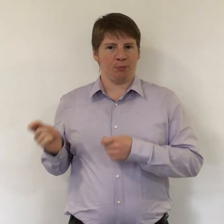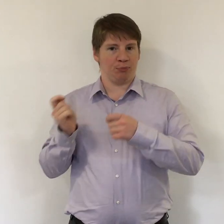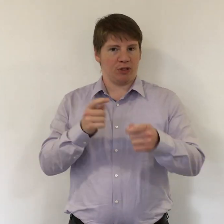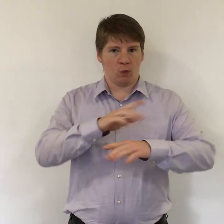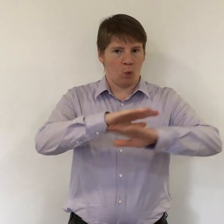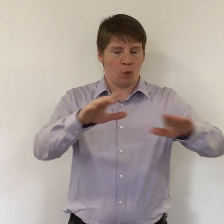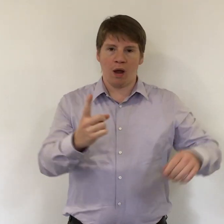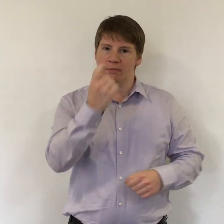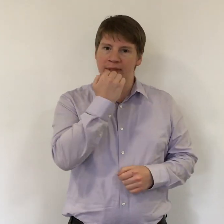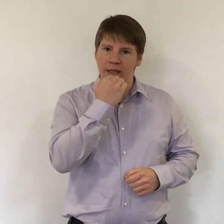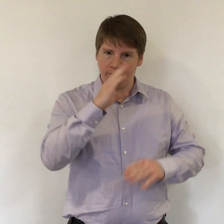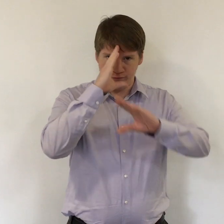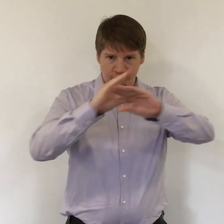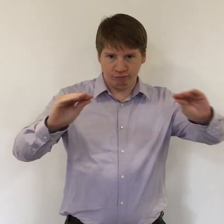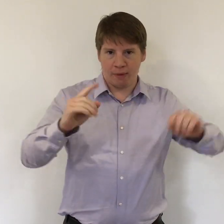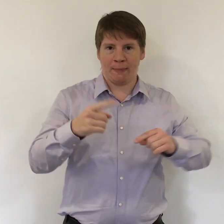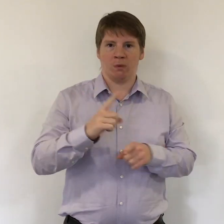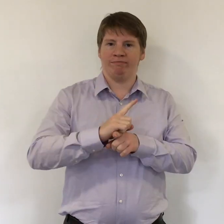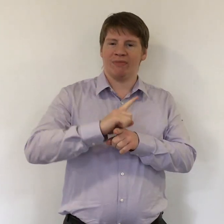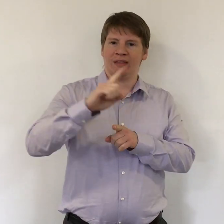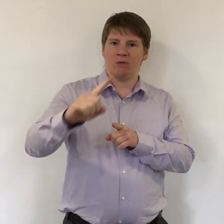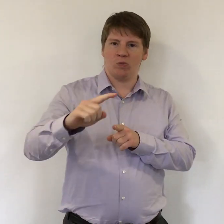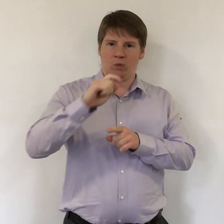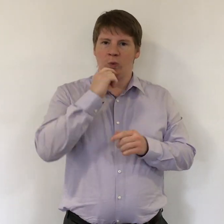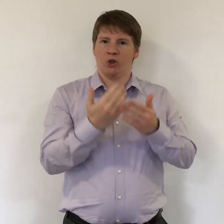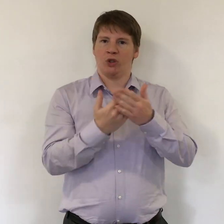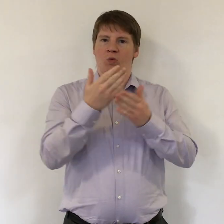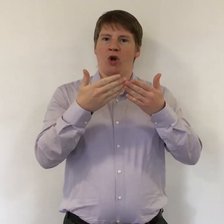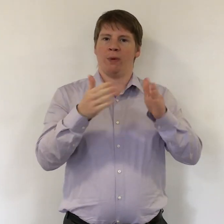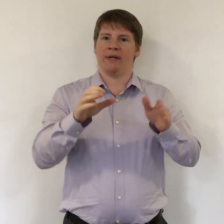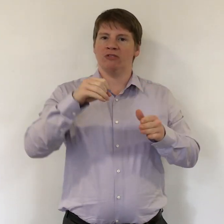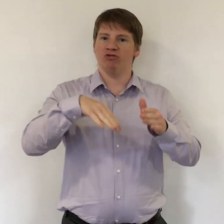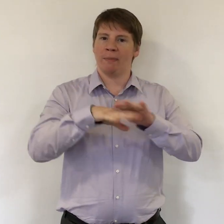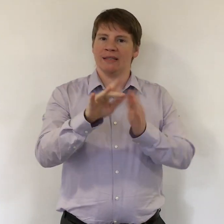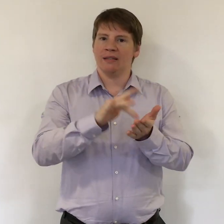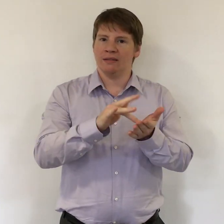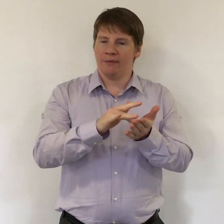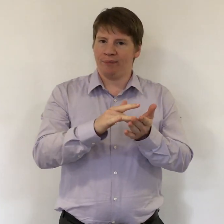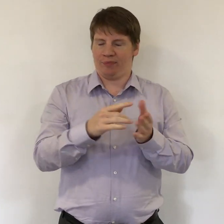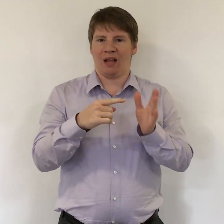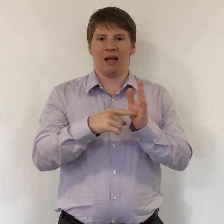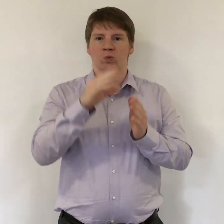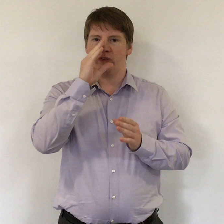I wanted to bring you all up to date with information about our new drop- in sessions,